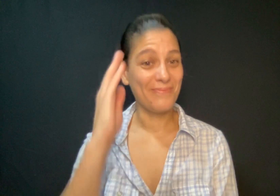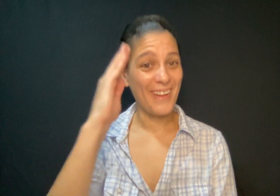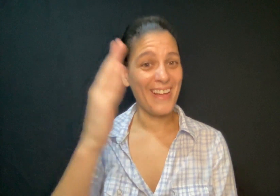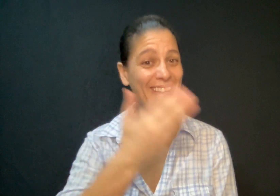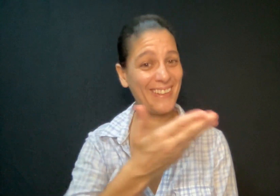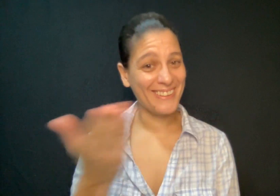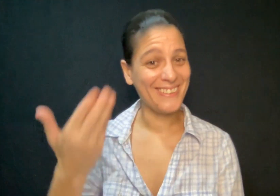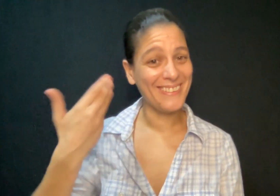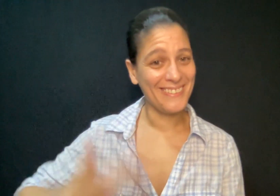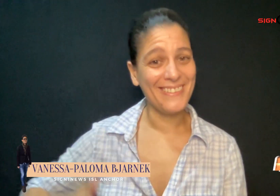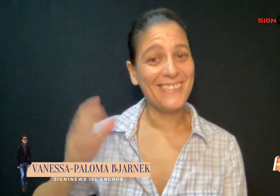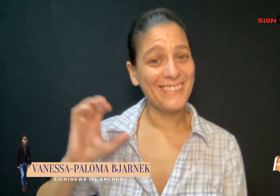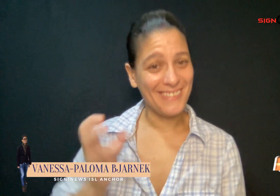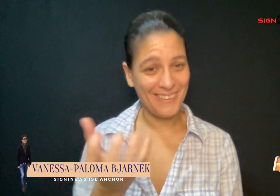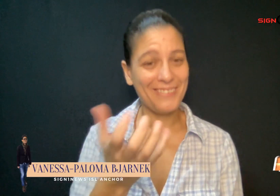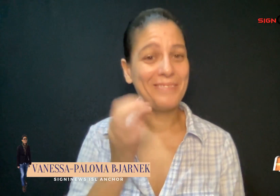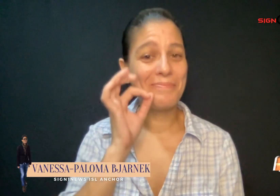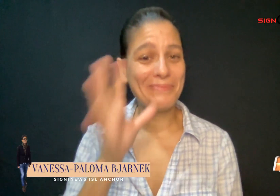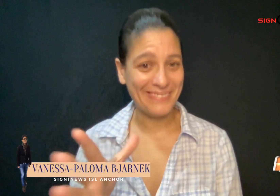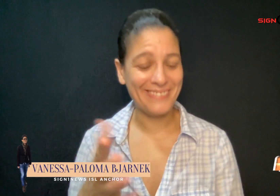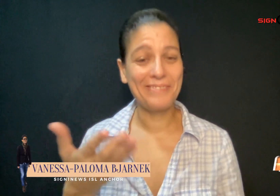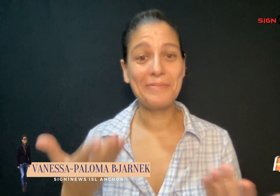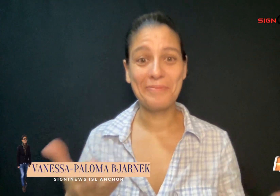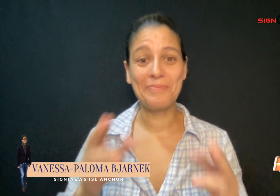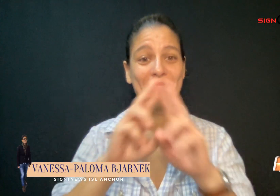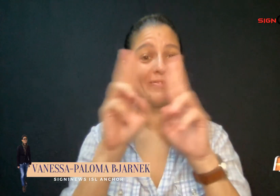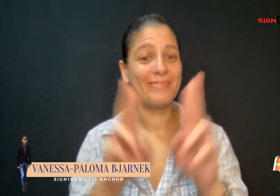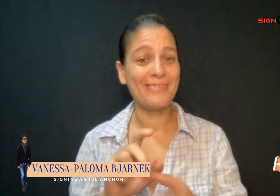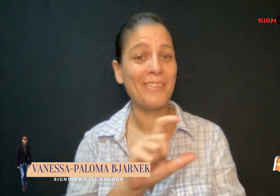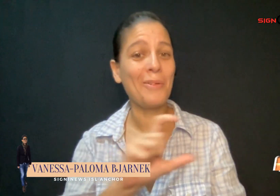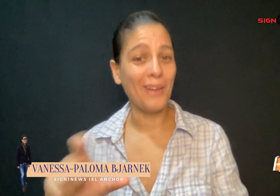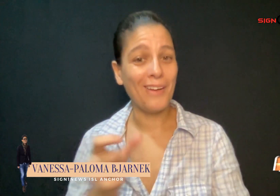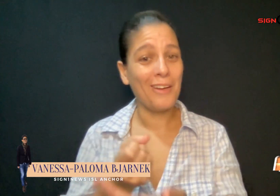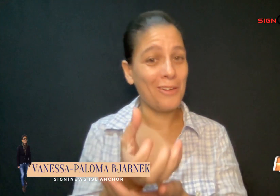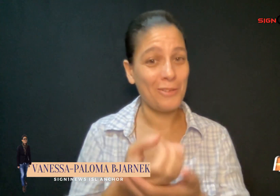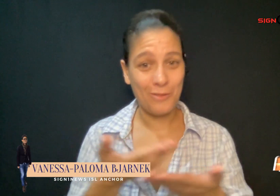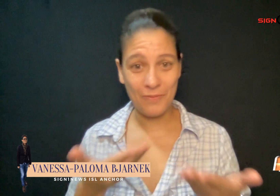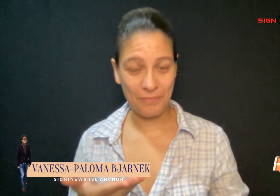Hello everyone I'm Sign1News Vanessa Paloma Bjarnek here's a quick look at the top trending